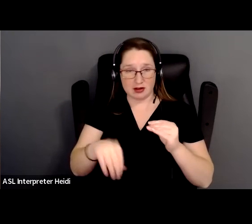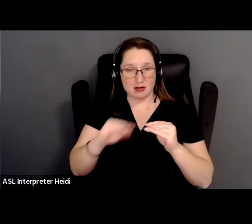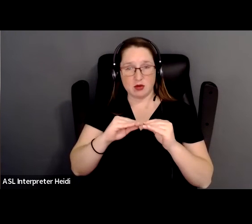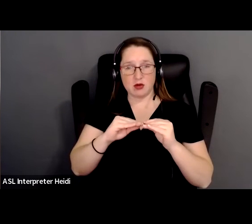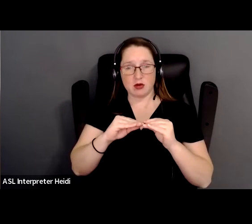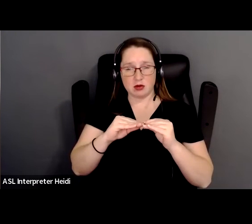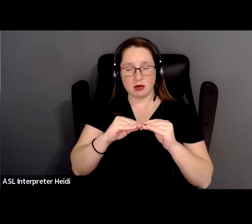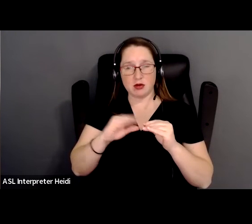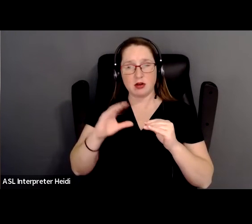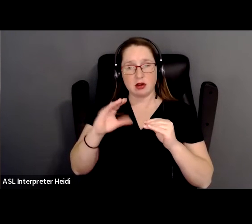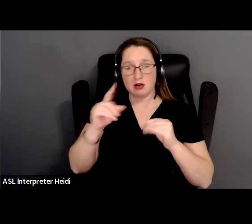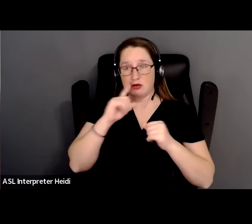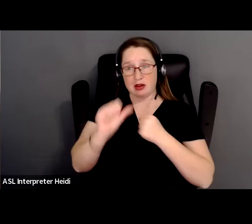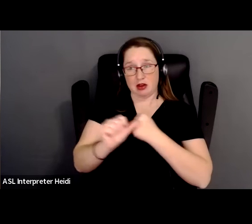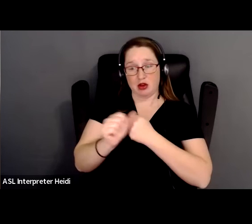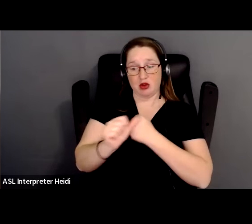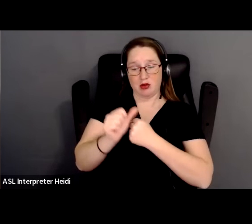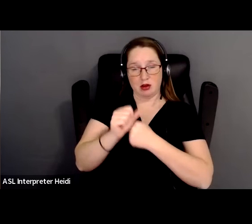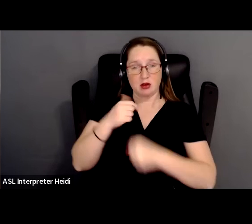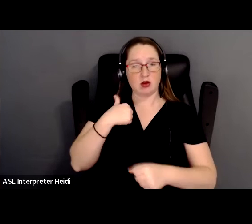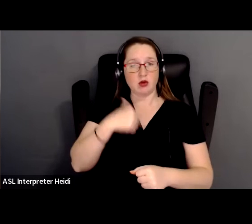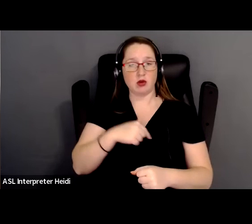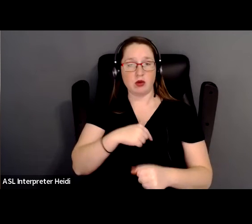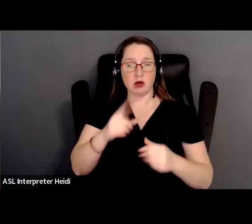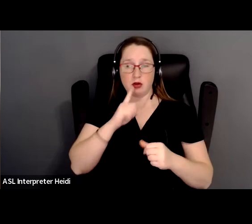And the threat is that we are losing more and more.